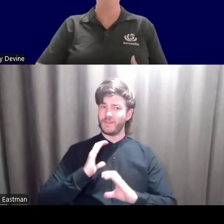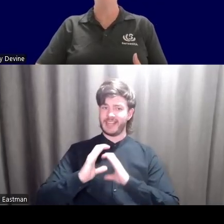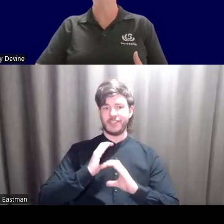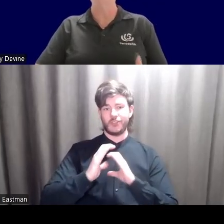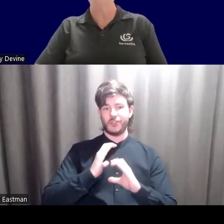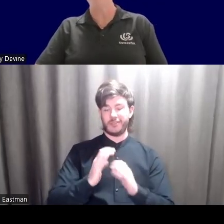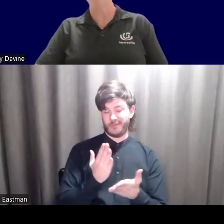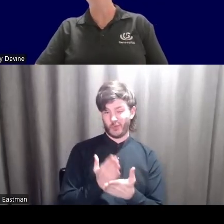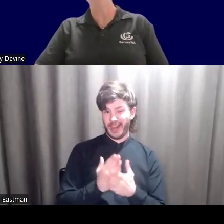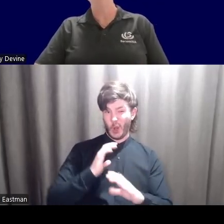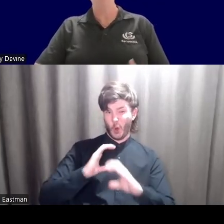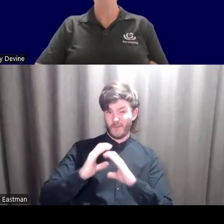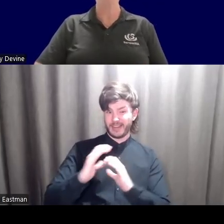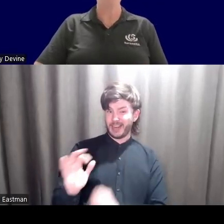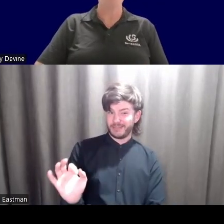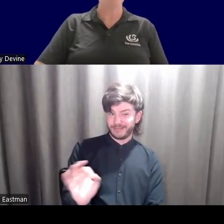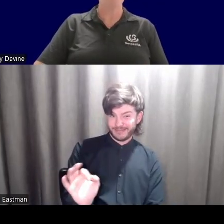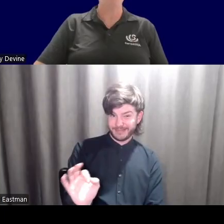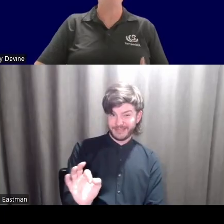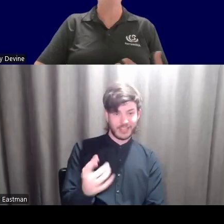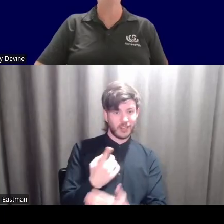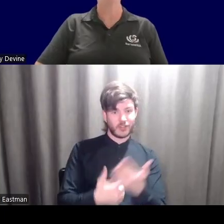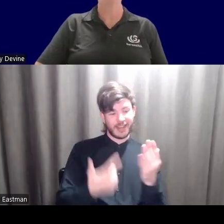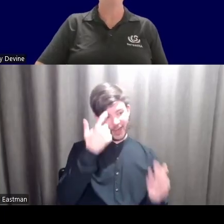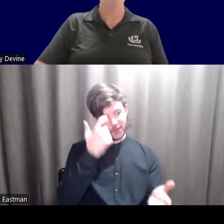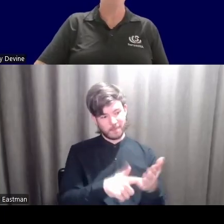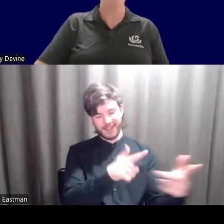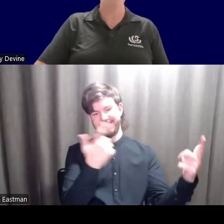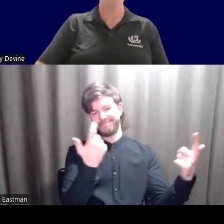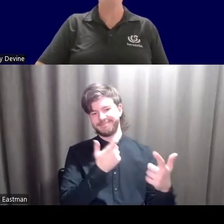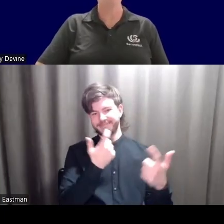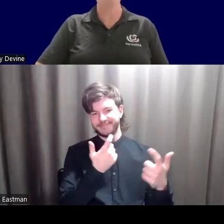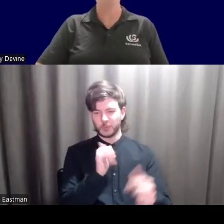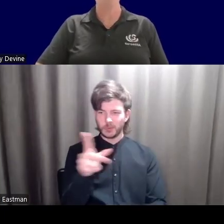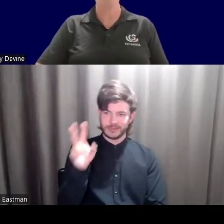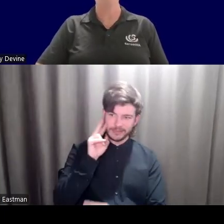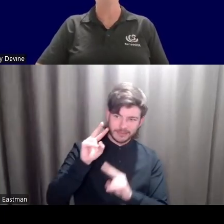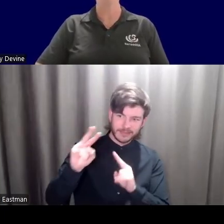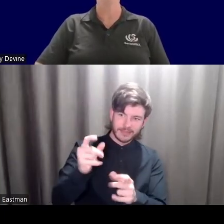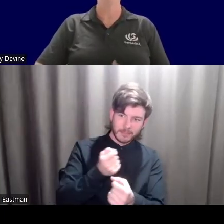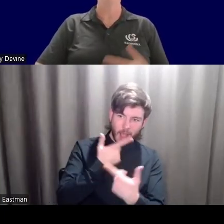It is acknowledging a laugh or a smile or even seeing someone cry. "I can see you're crying",